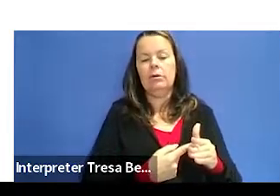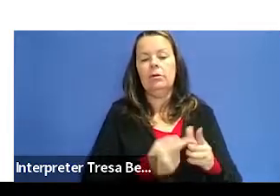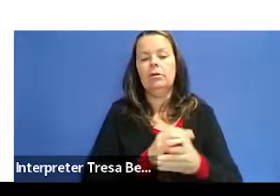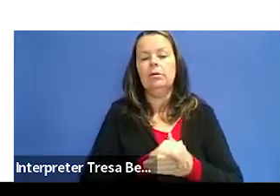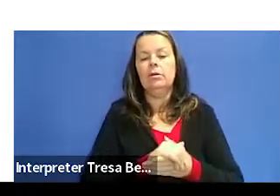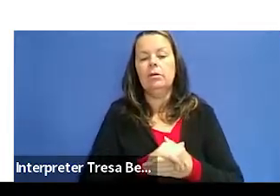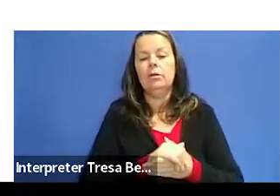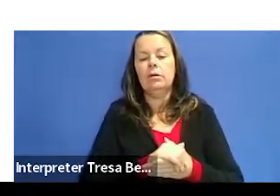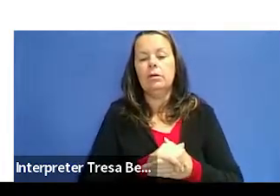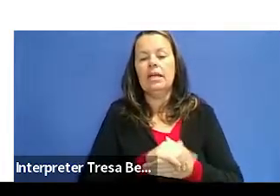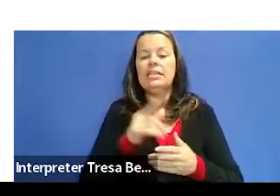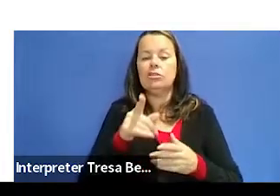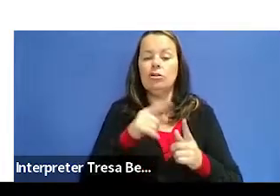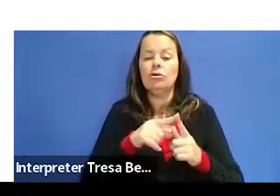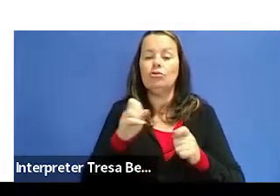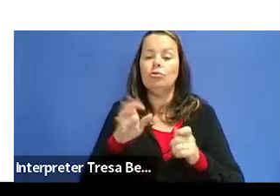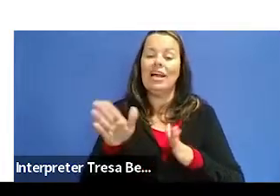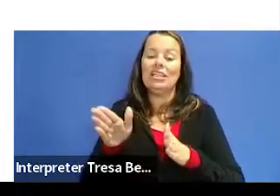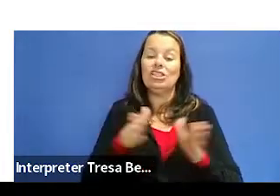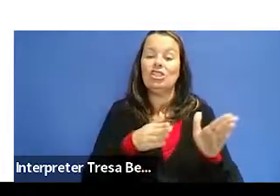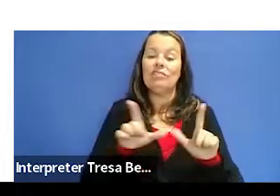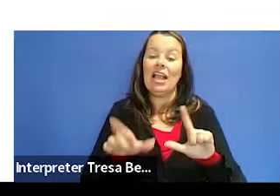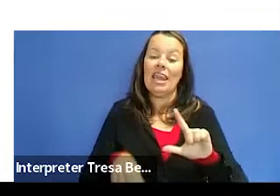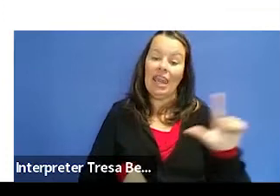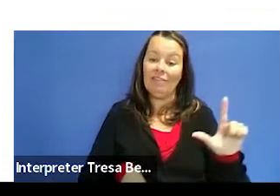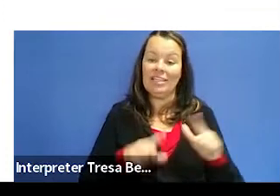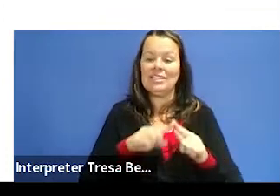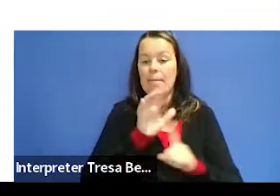To shift left is a popular term to describe that.